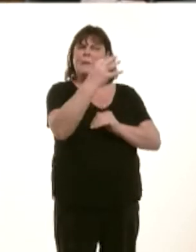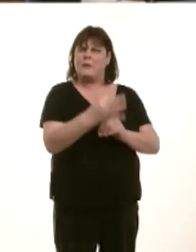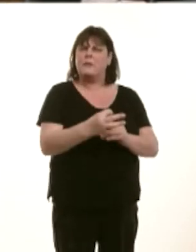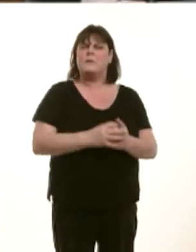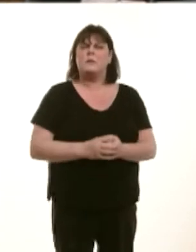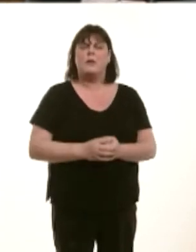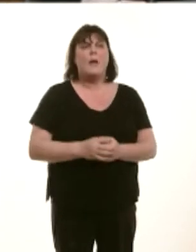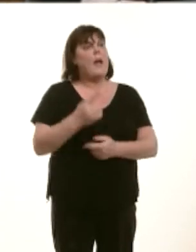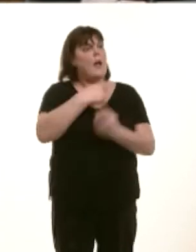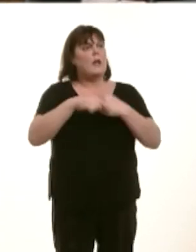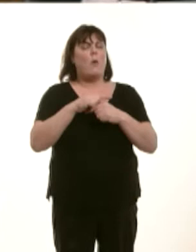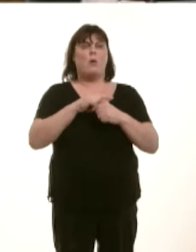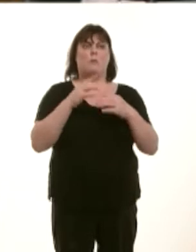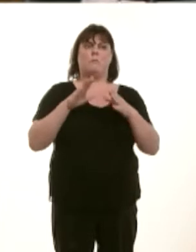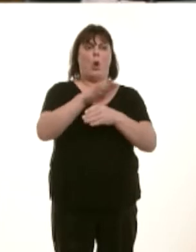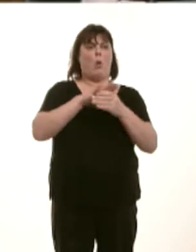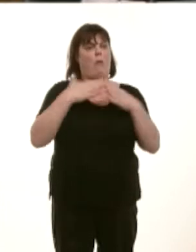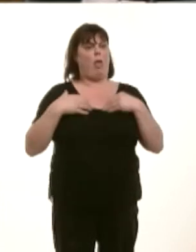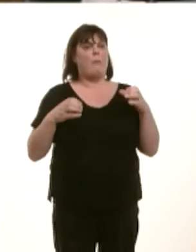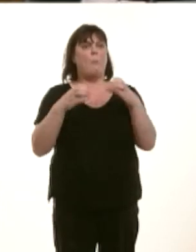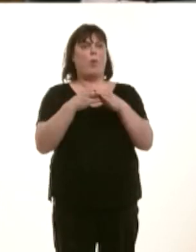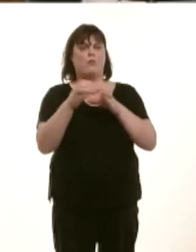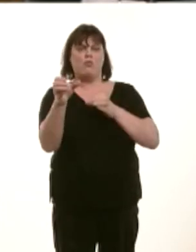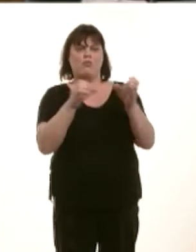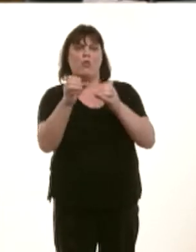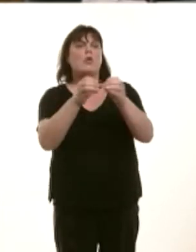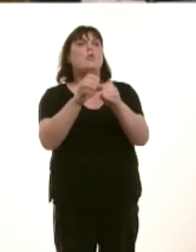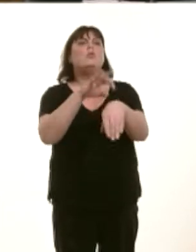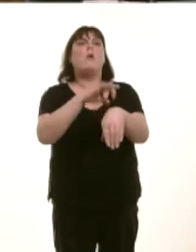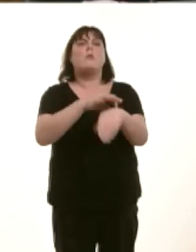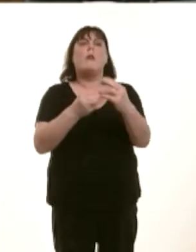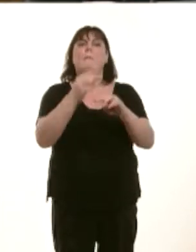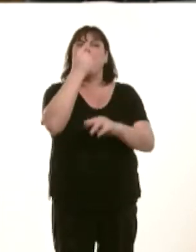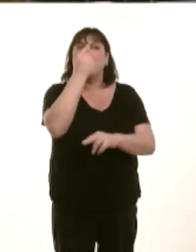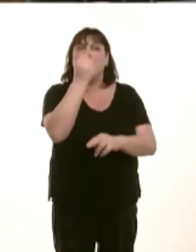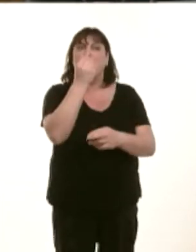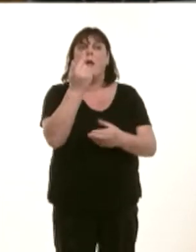our LHBs do all that they can to recruit consultants where they are able to, including advertising